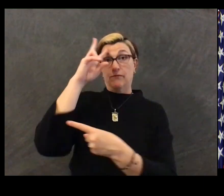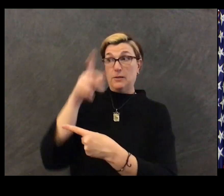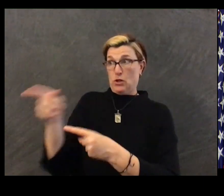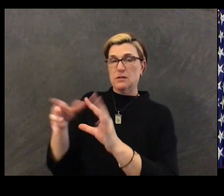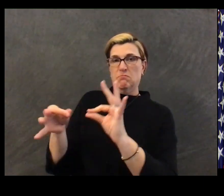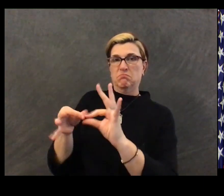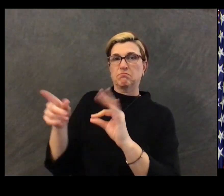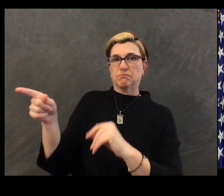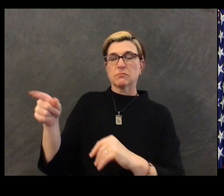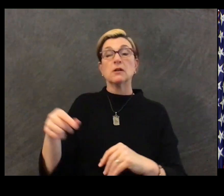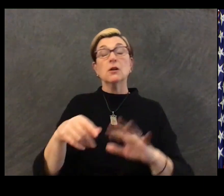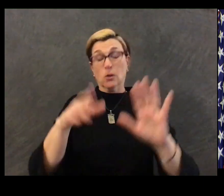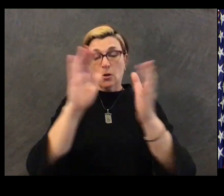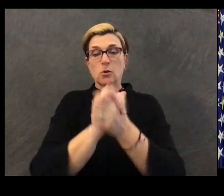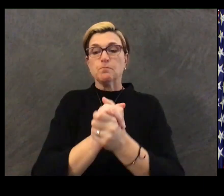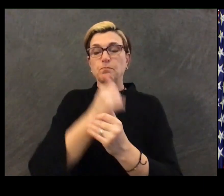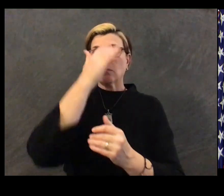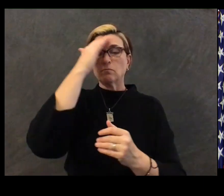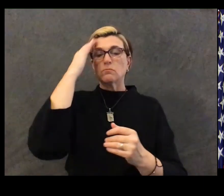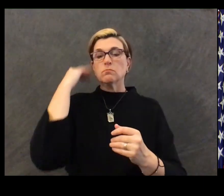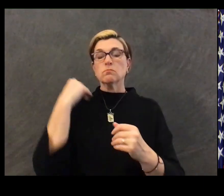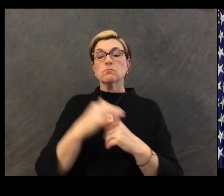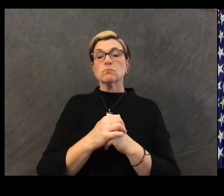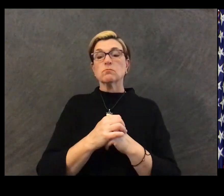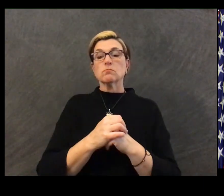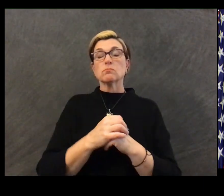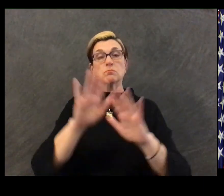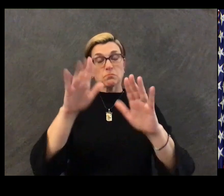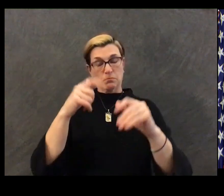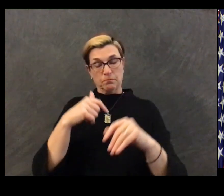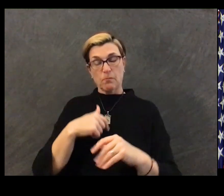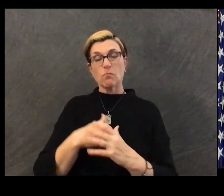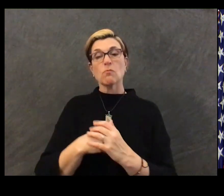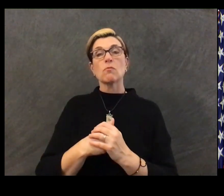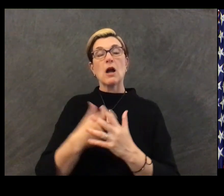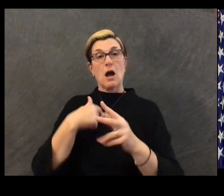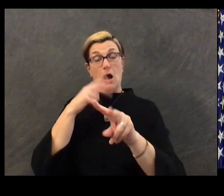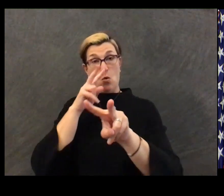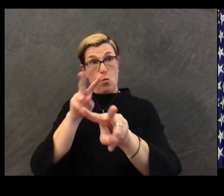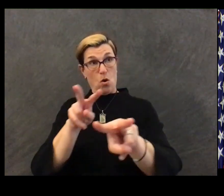been encouraging to watch States begin to open up as and it really has been